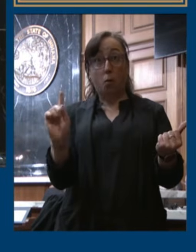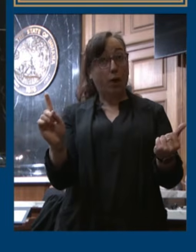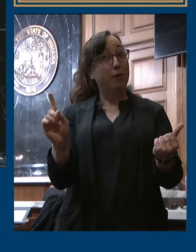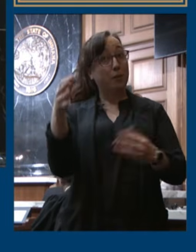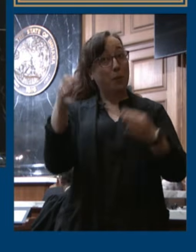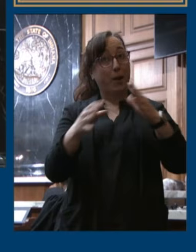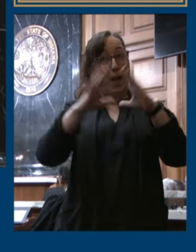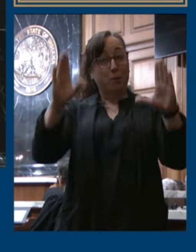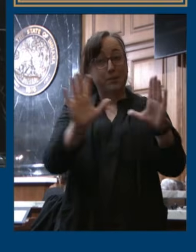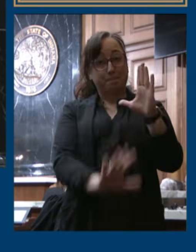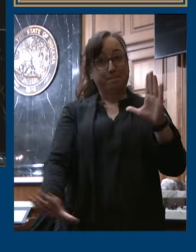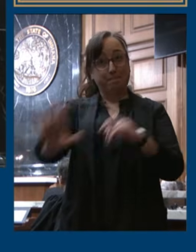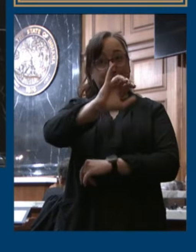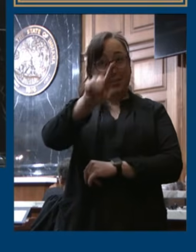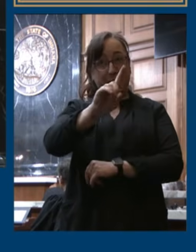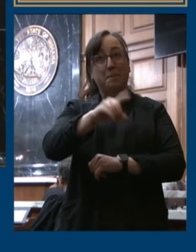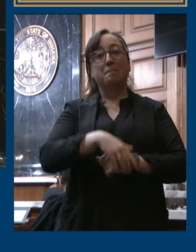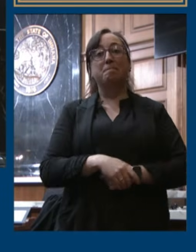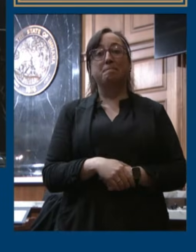HOOSIER HEARTLAND.